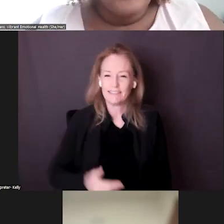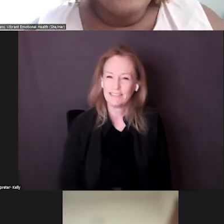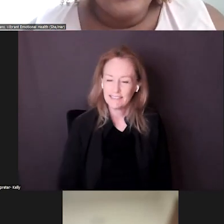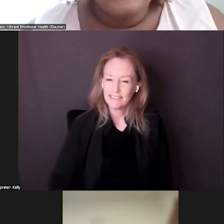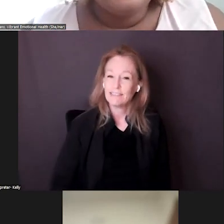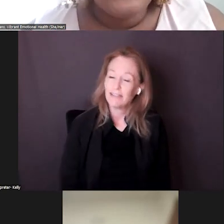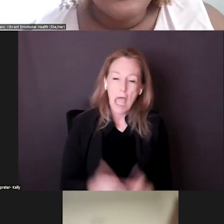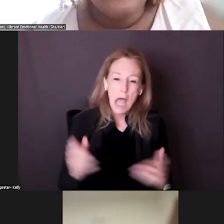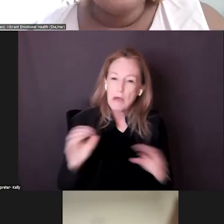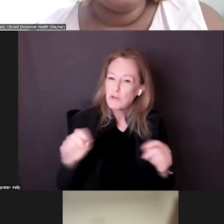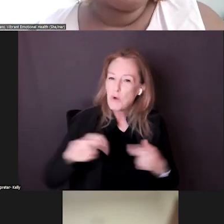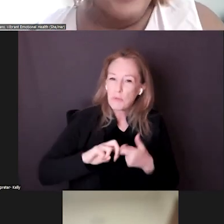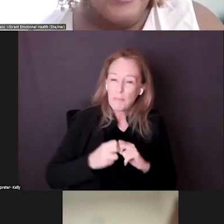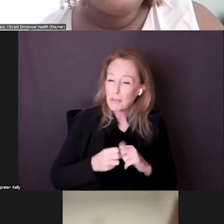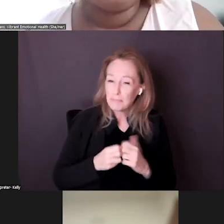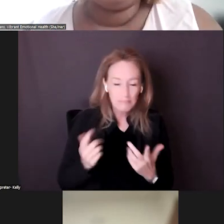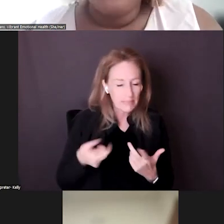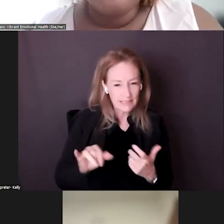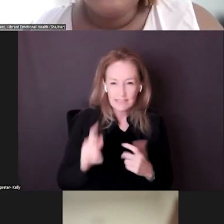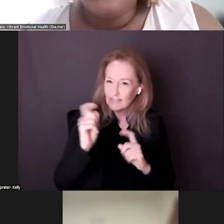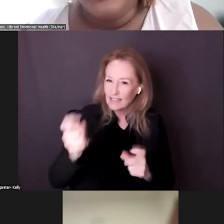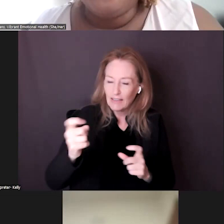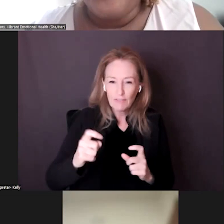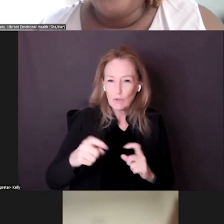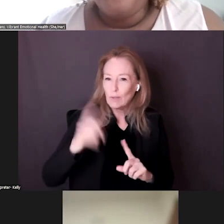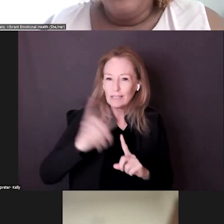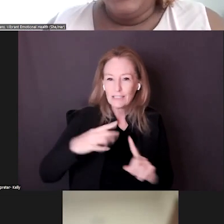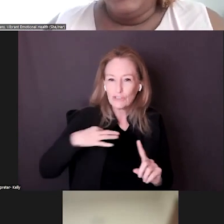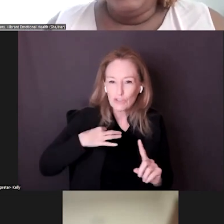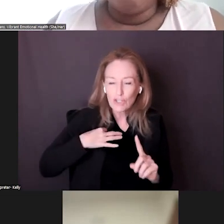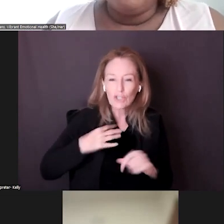NO PROBLEM. YOU GET A HAT OR LONG SLEEVE T-SHIRT EITHER WAY,